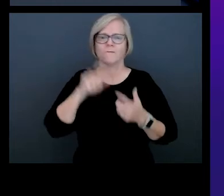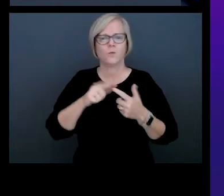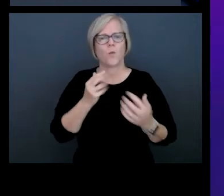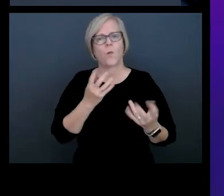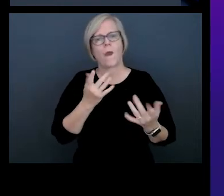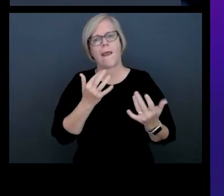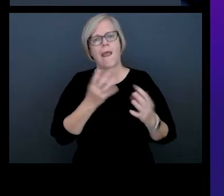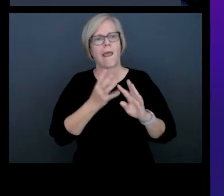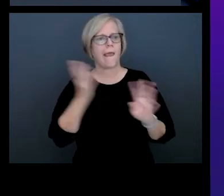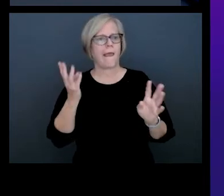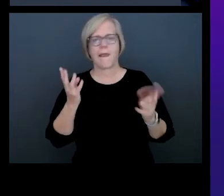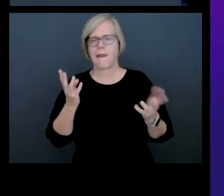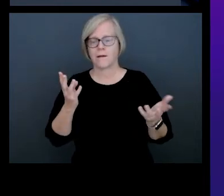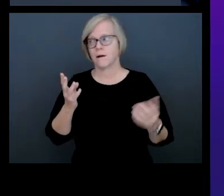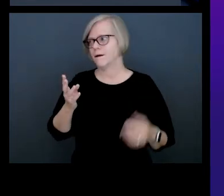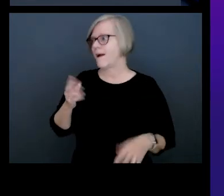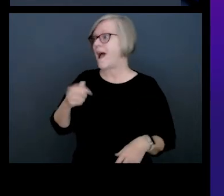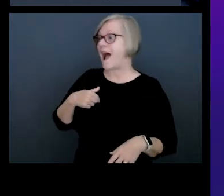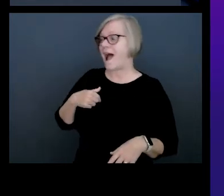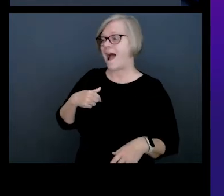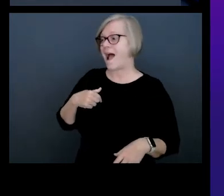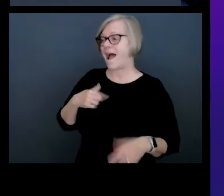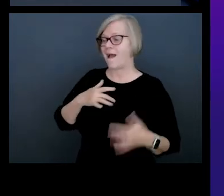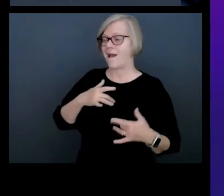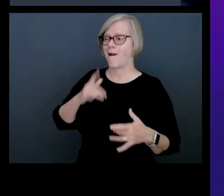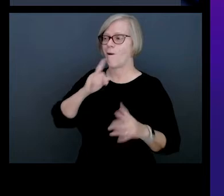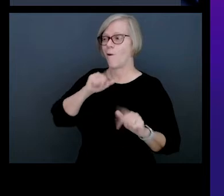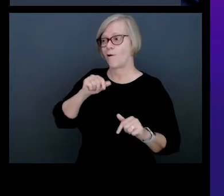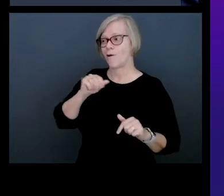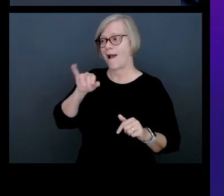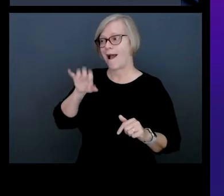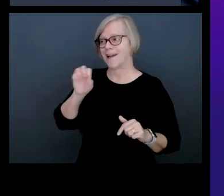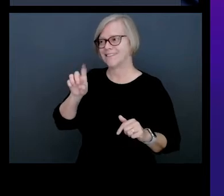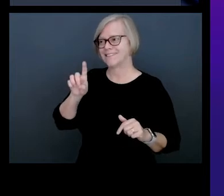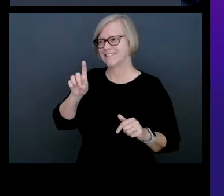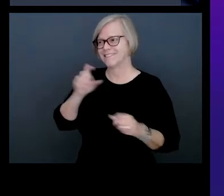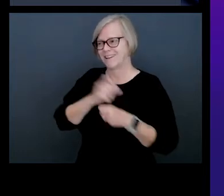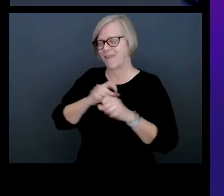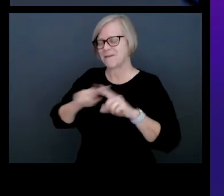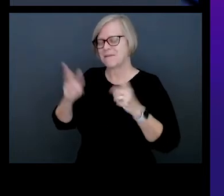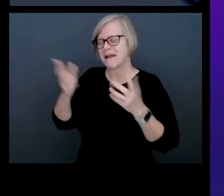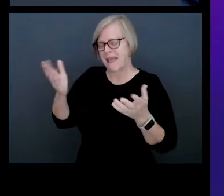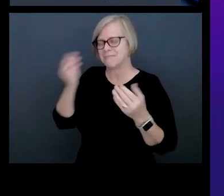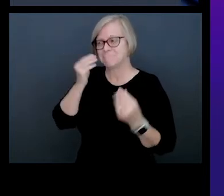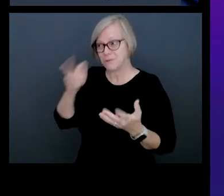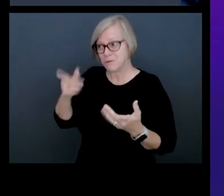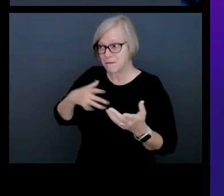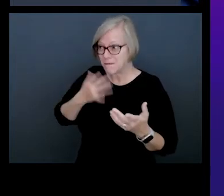I mean, I personally just order iced coffee, but hey, to each their own, I guess. To each their own.